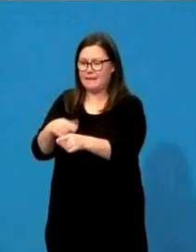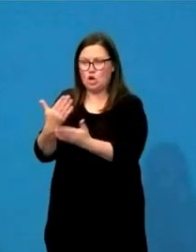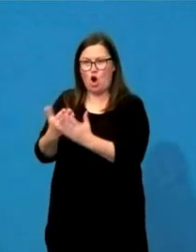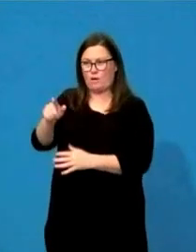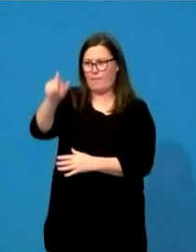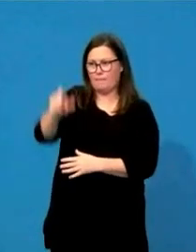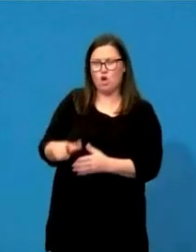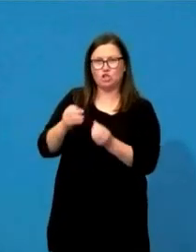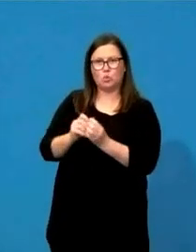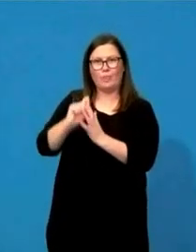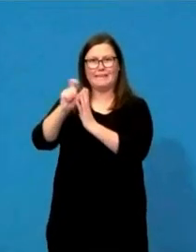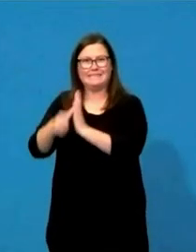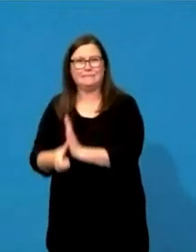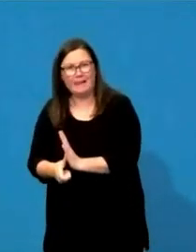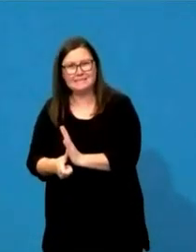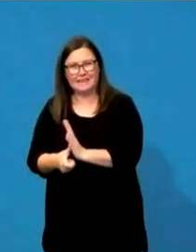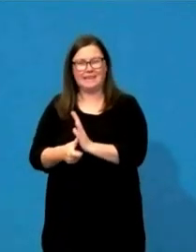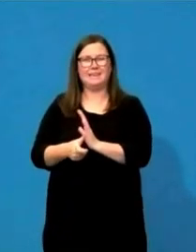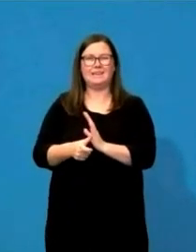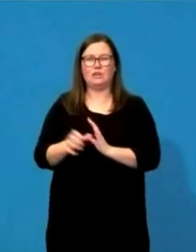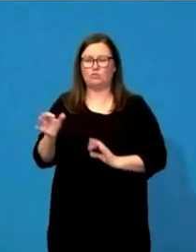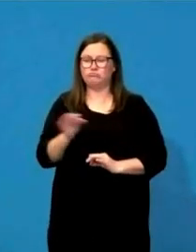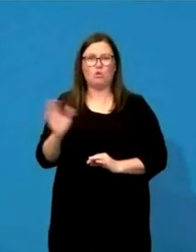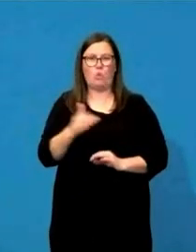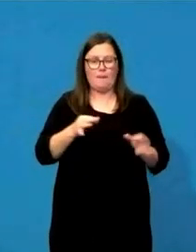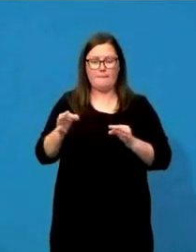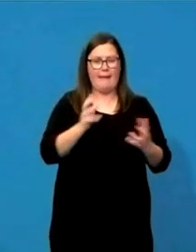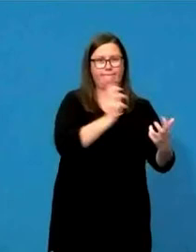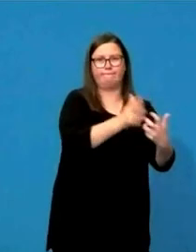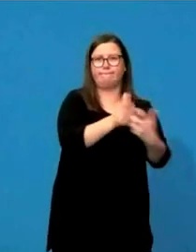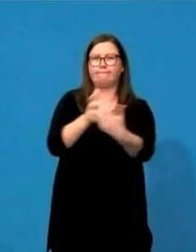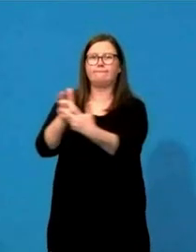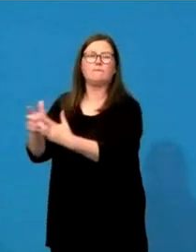And I'm constantly having to write next to them to remind myself what they are so I can explain them to someone.